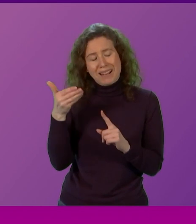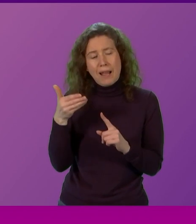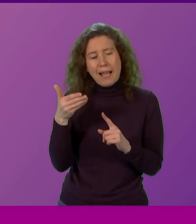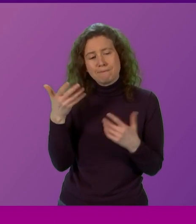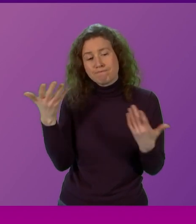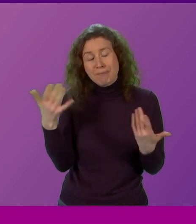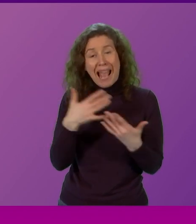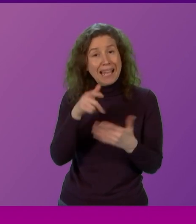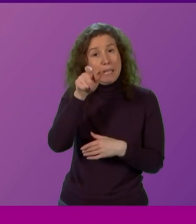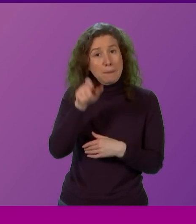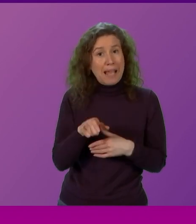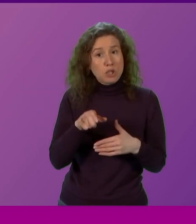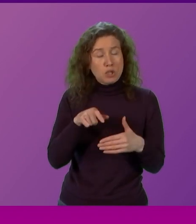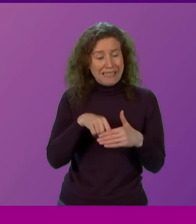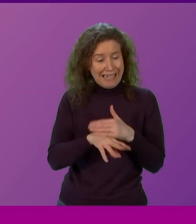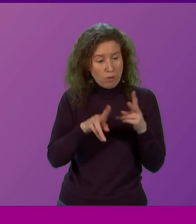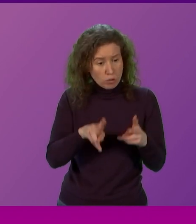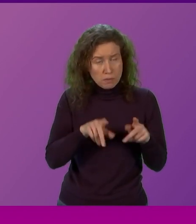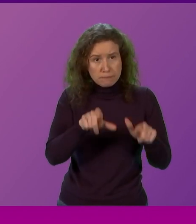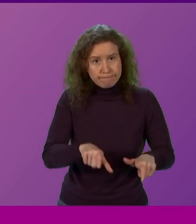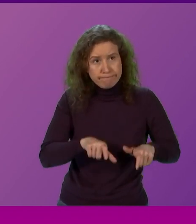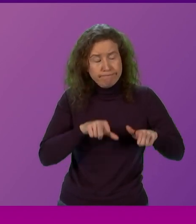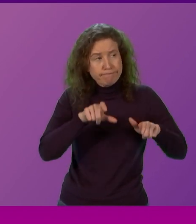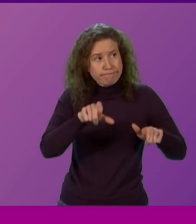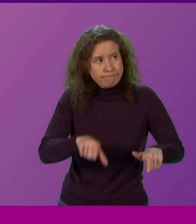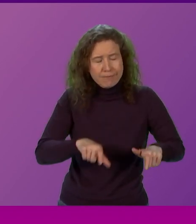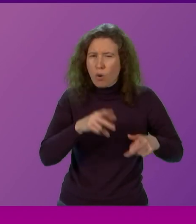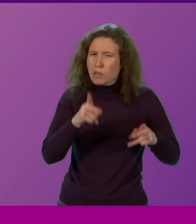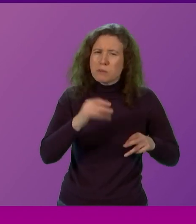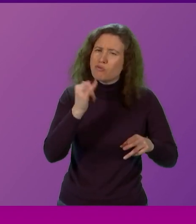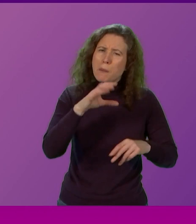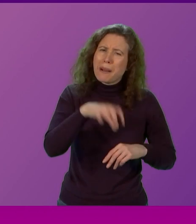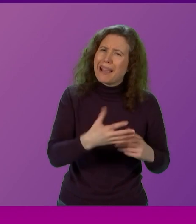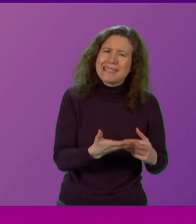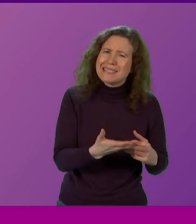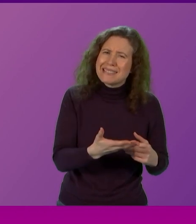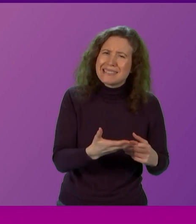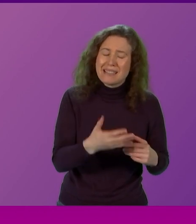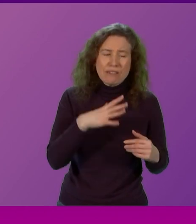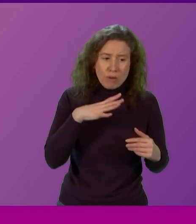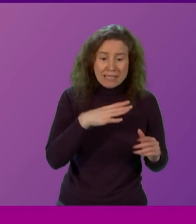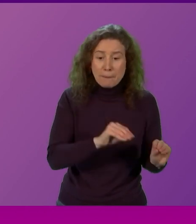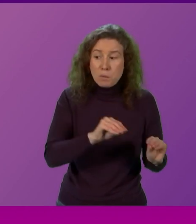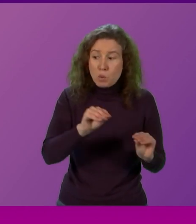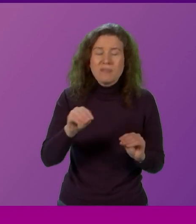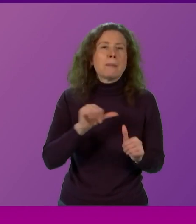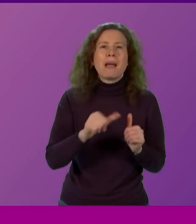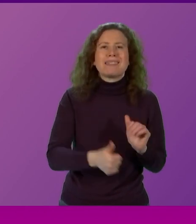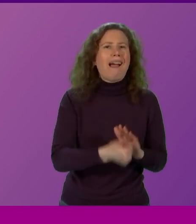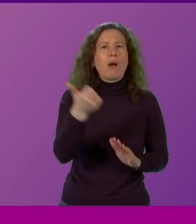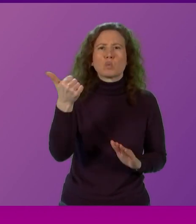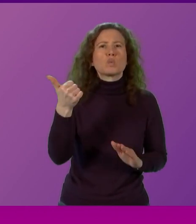patient who is a delayed discharge, so being in another setting is better for them.